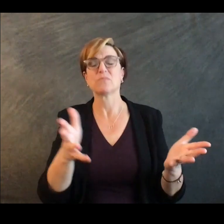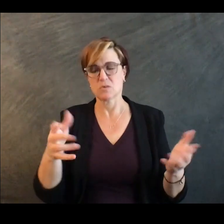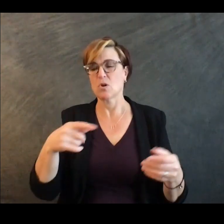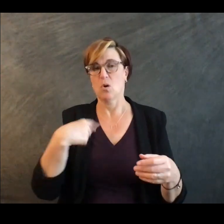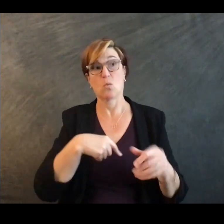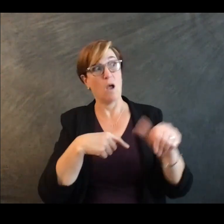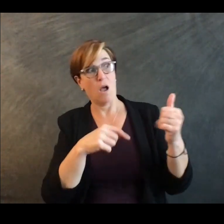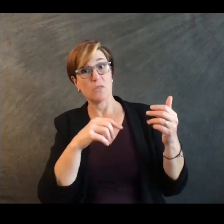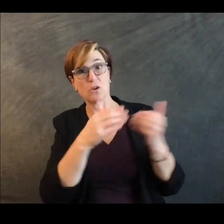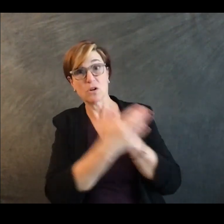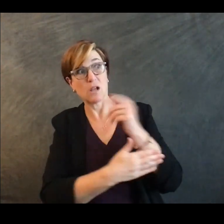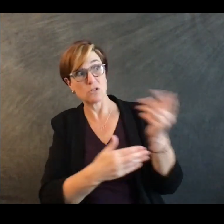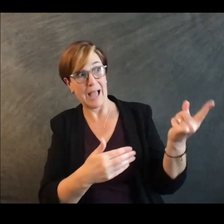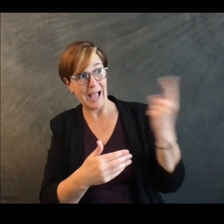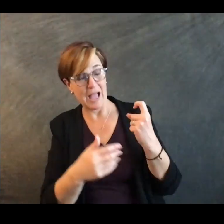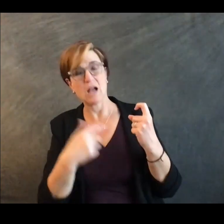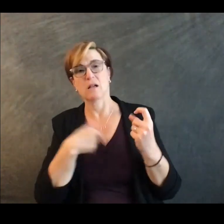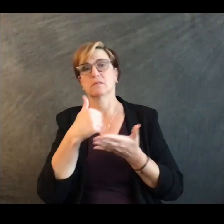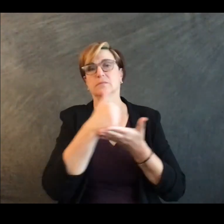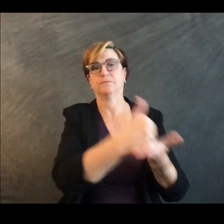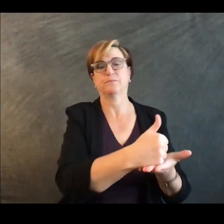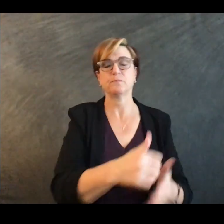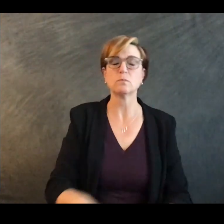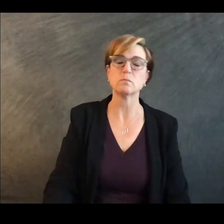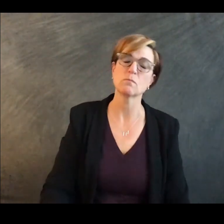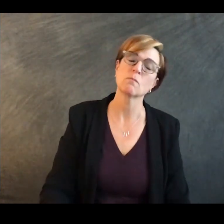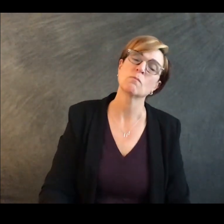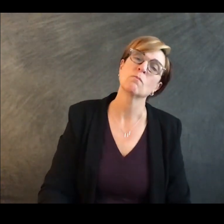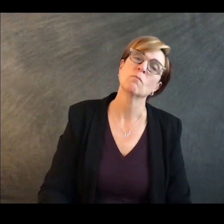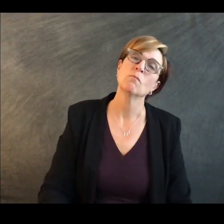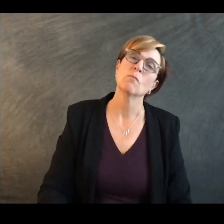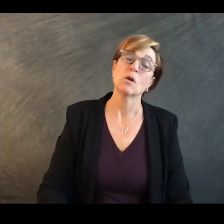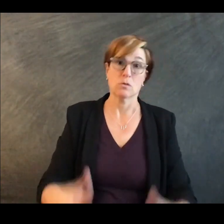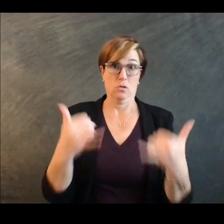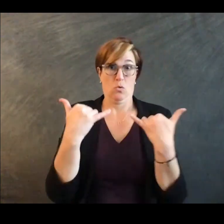when many Americans are experiencing increased stress anxiety and personal